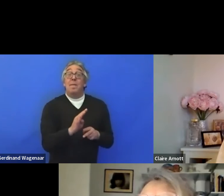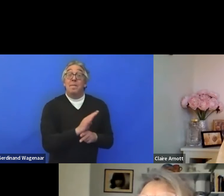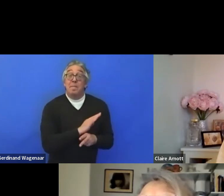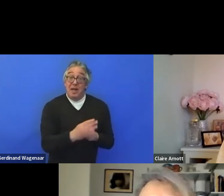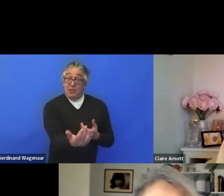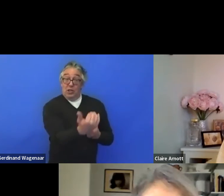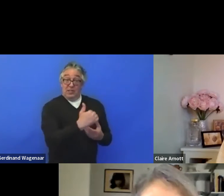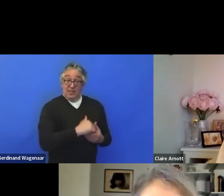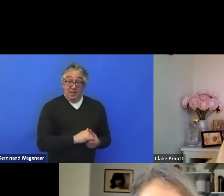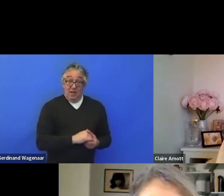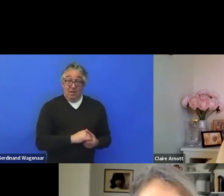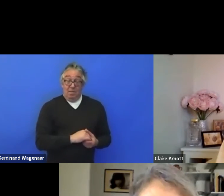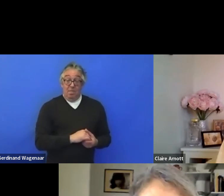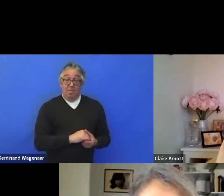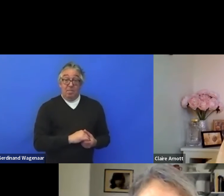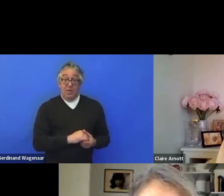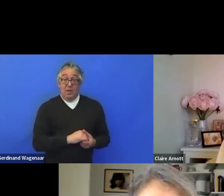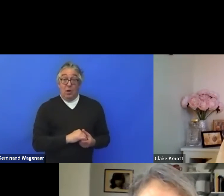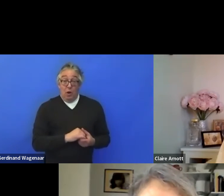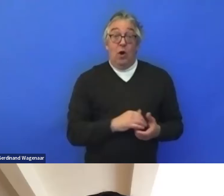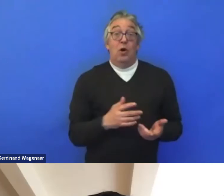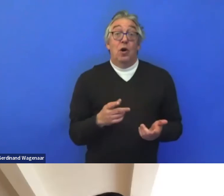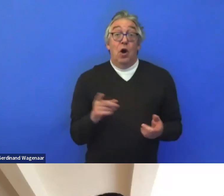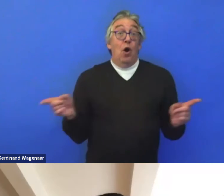and the desire for the two sides to come closer together.